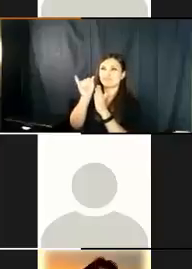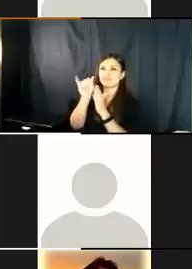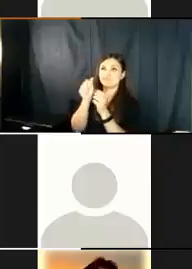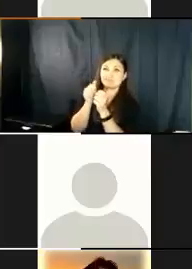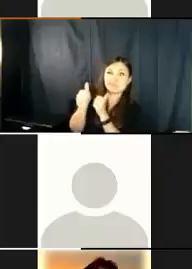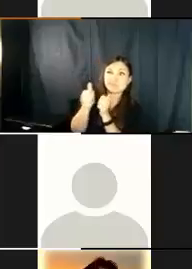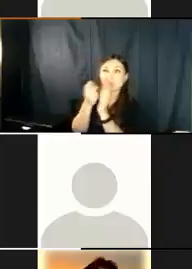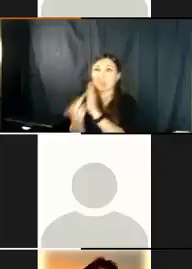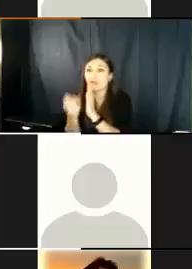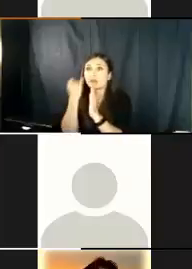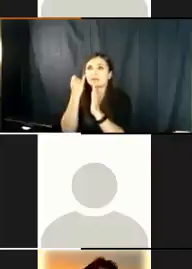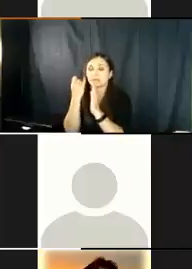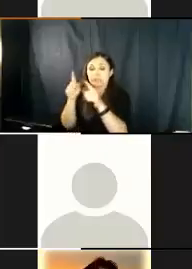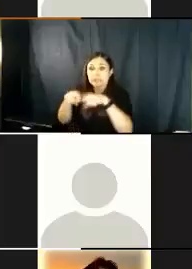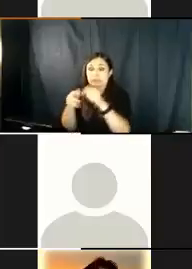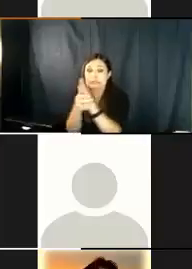So what are assessment pieces?